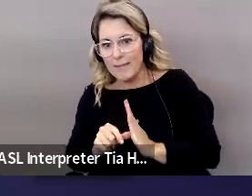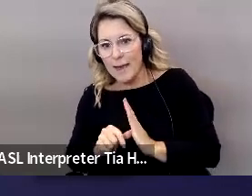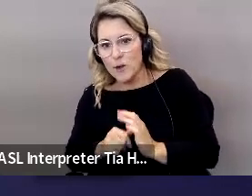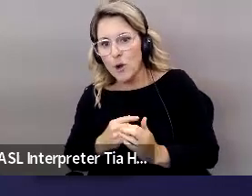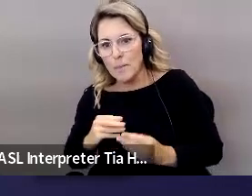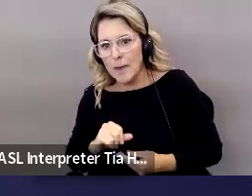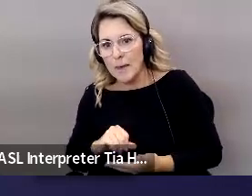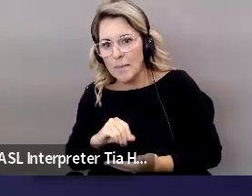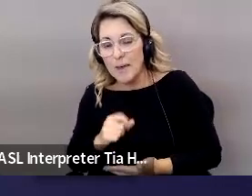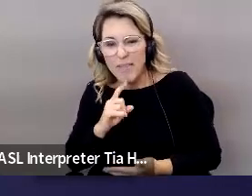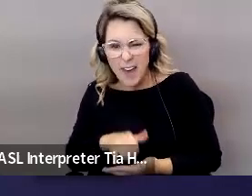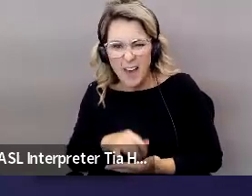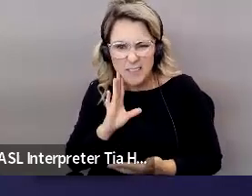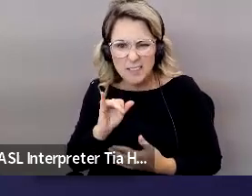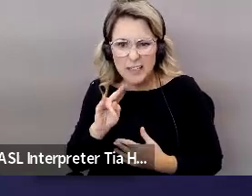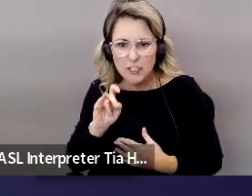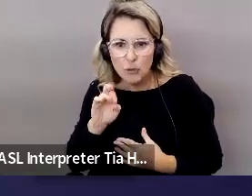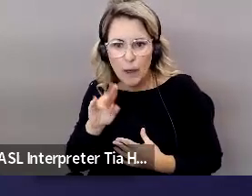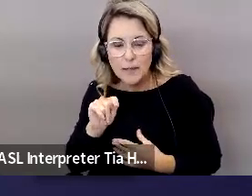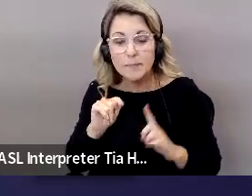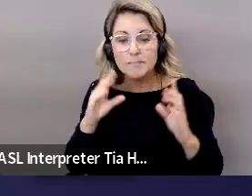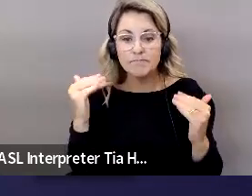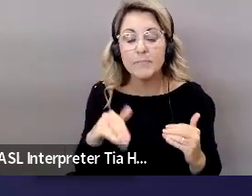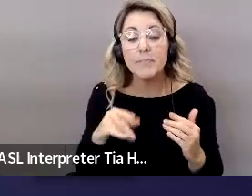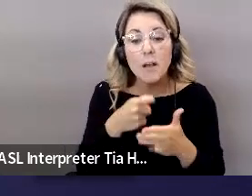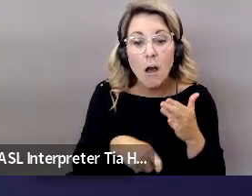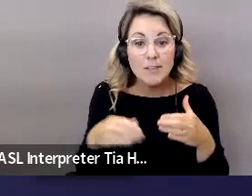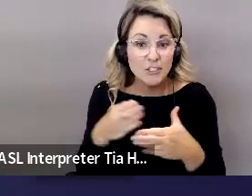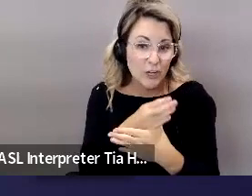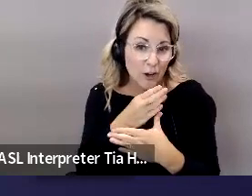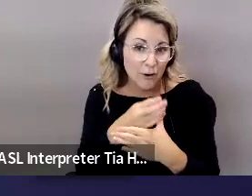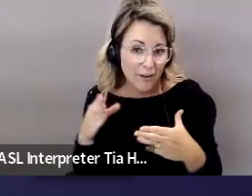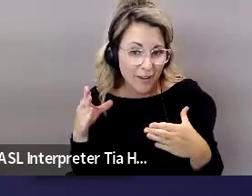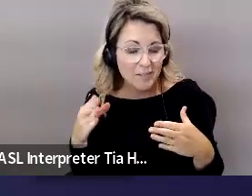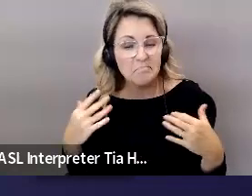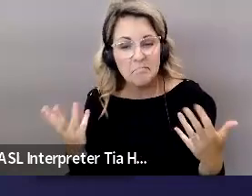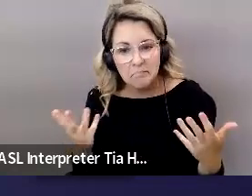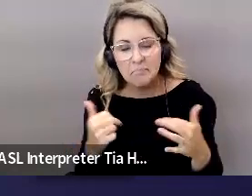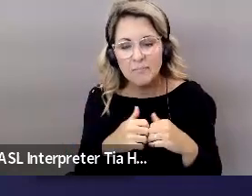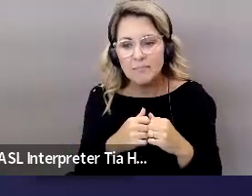preparing for those. Any cost sharing. So, you know, I can, you know, and Dr. Rumrill,